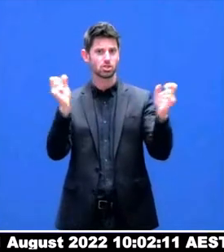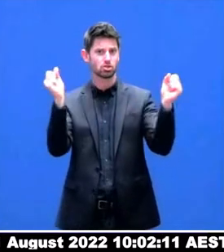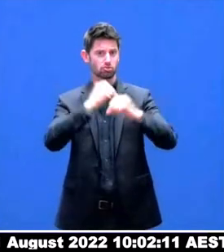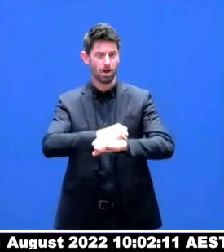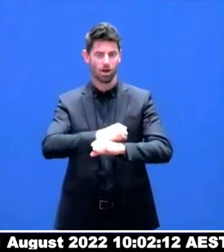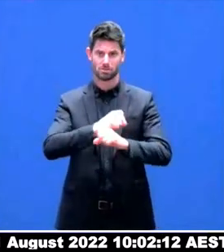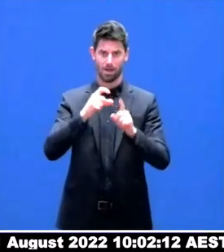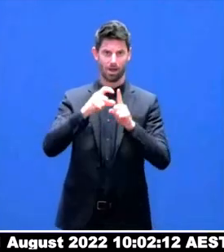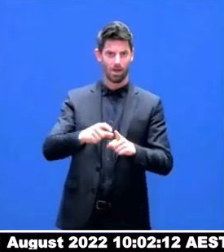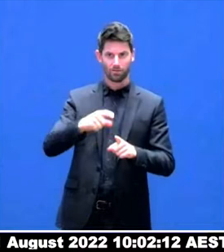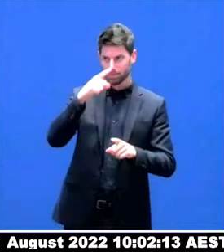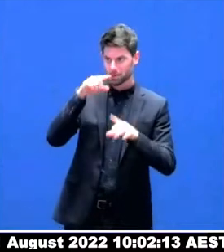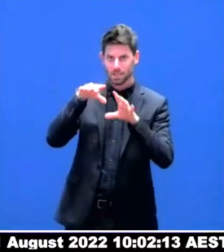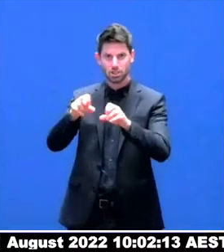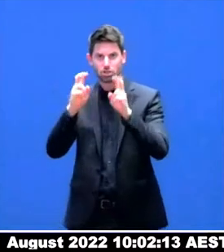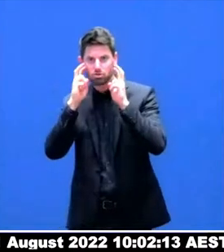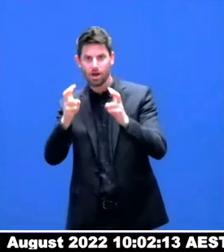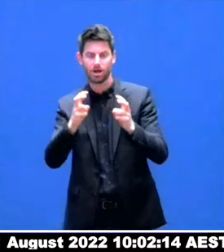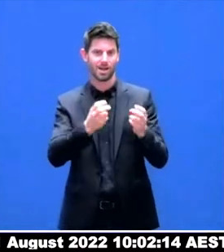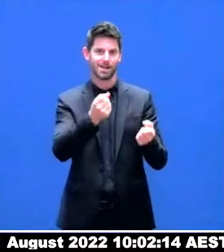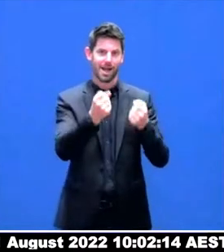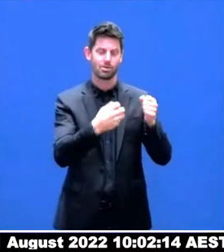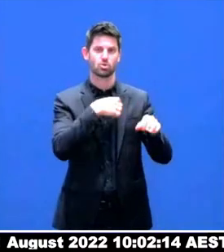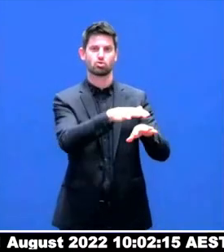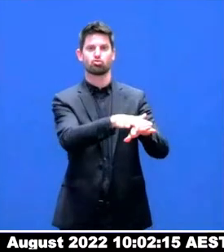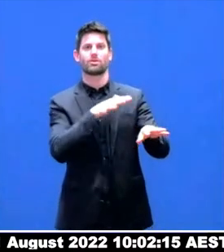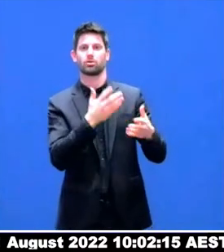Sydney. We start with an Acknowledgement of Country.